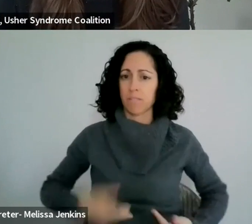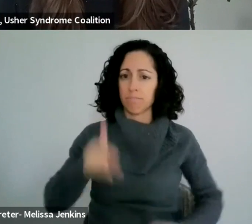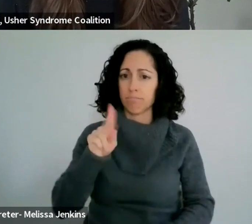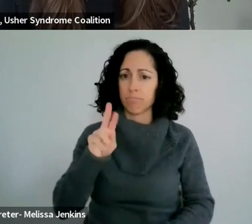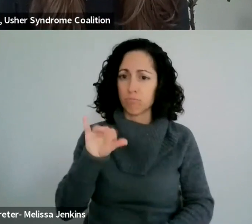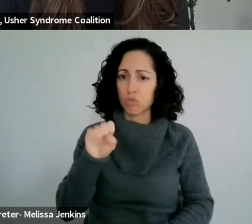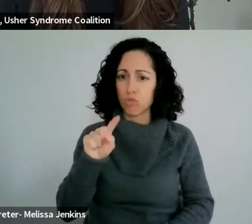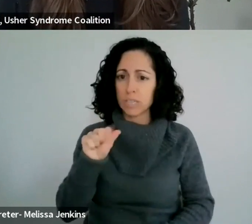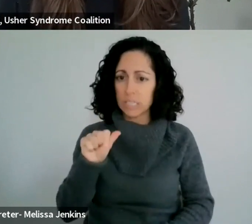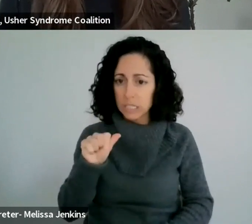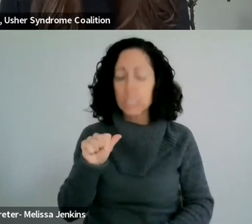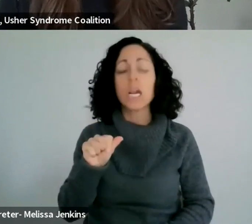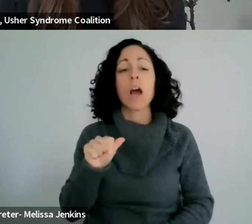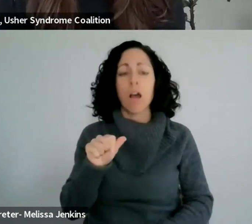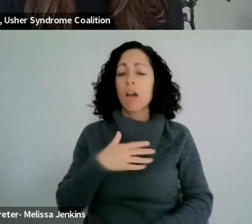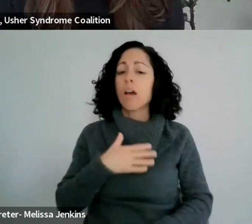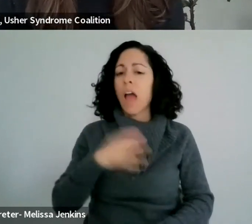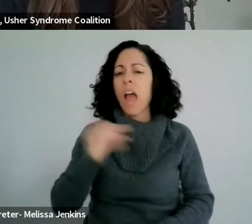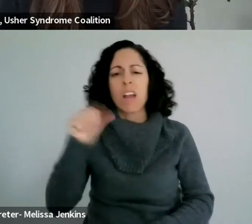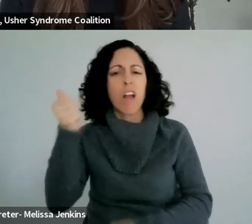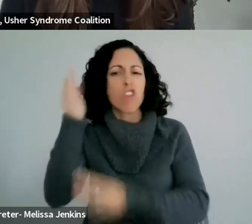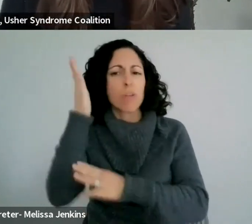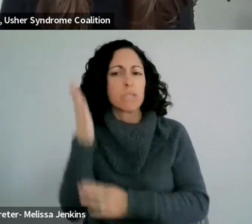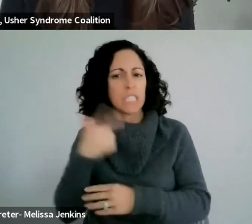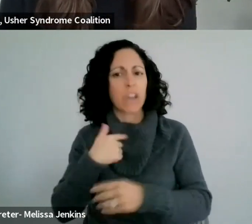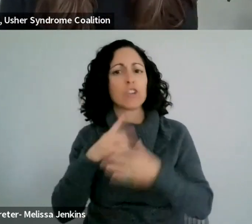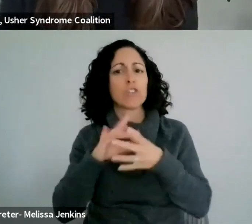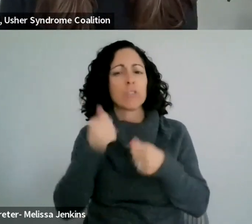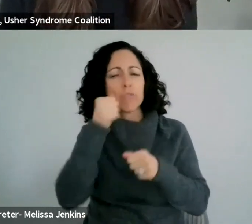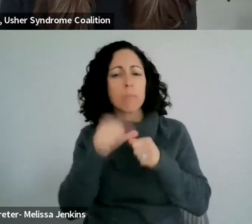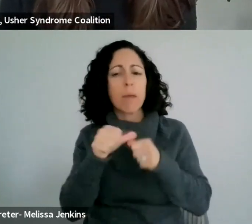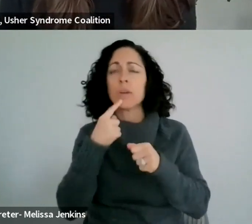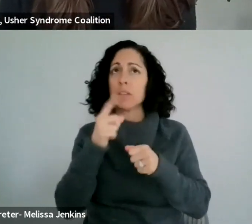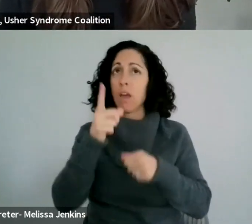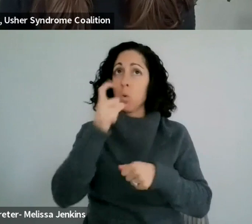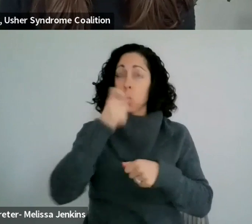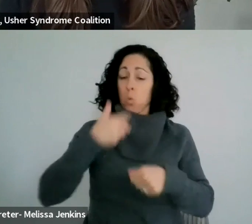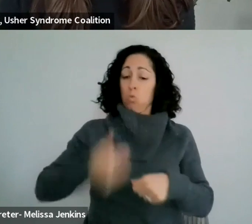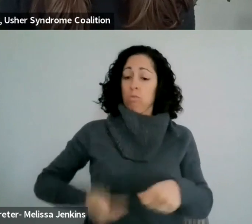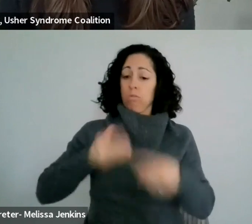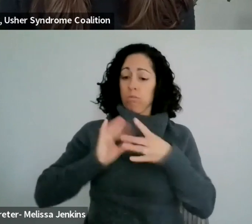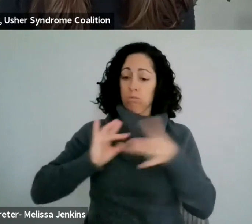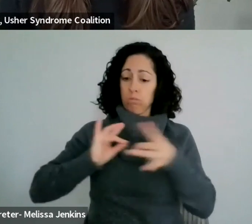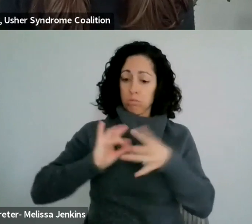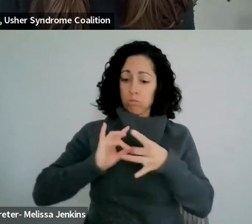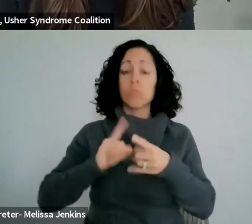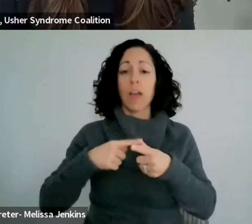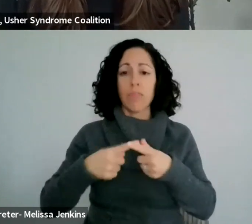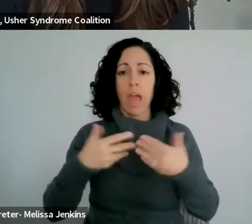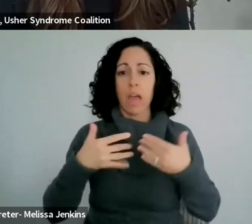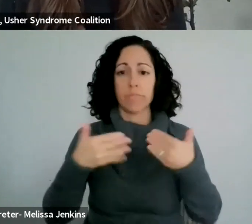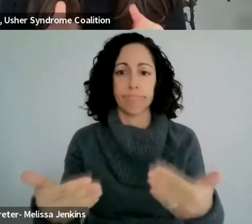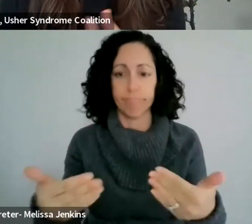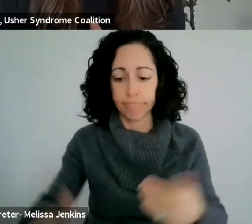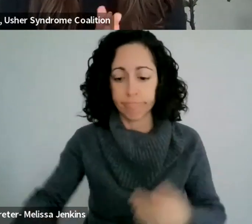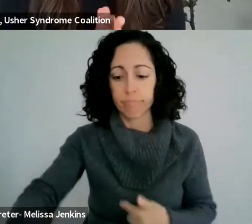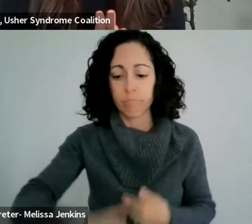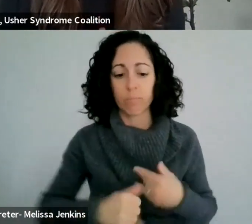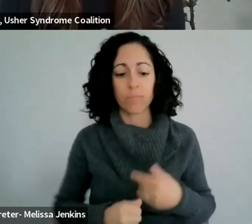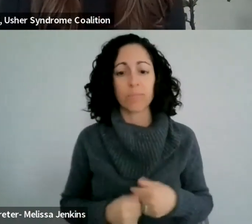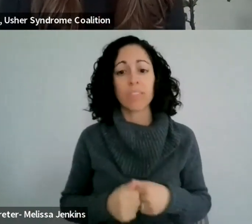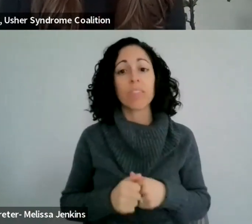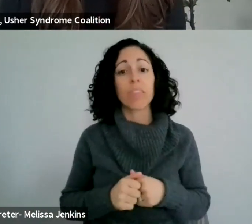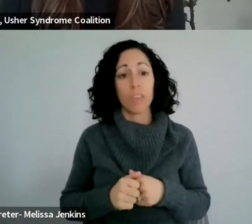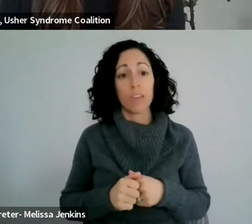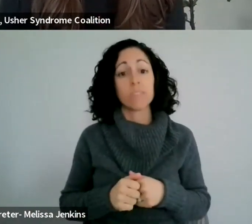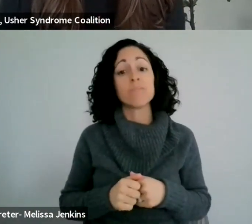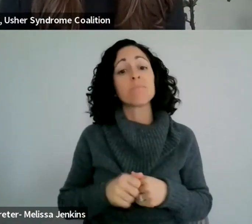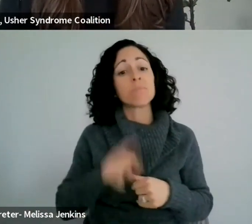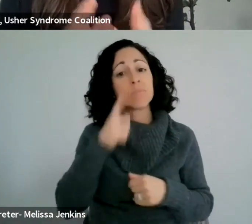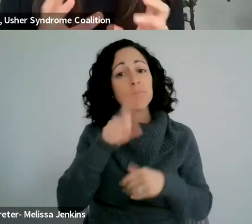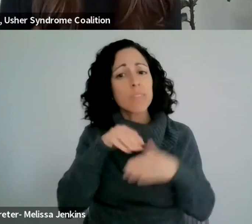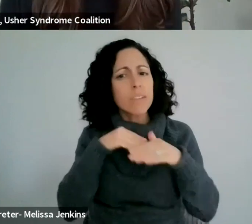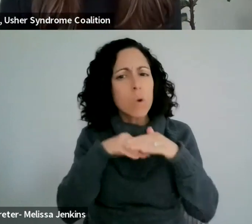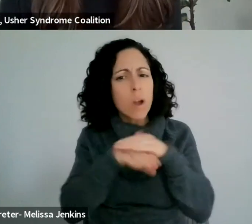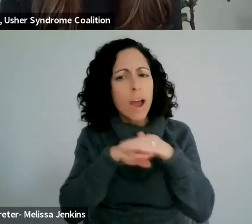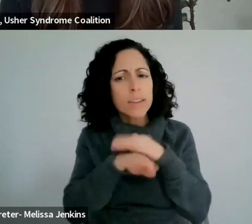It's always good to identify yourself first and then speak. Let's bring our attention to the other big accessibility feature today, which is Wordly.